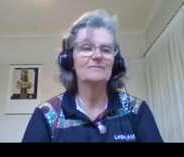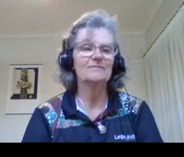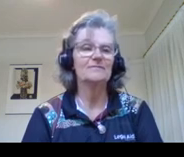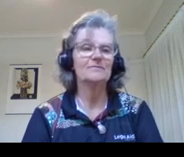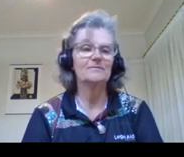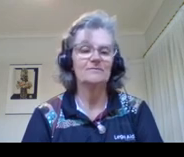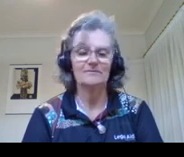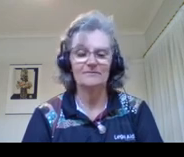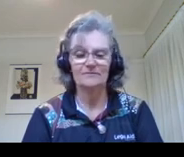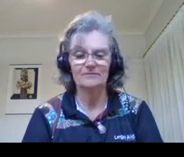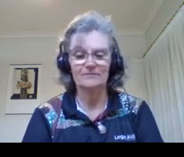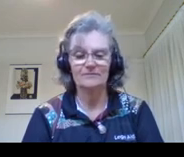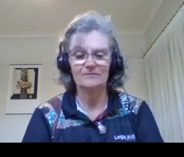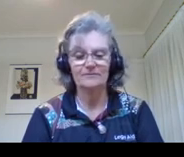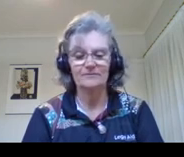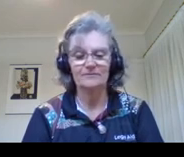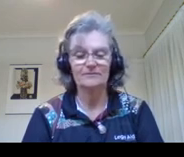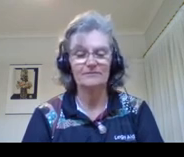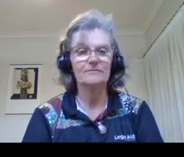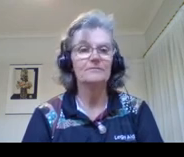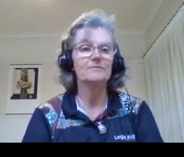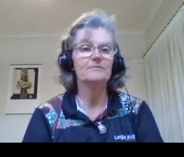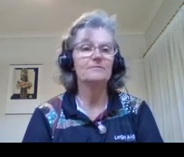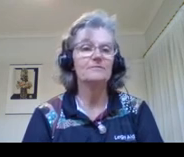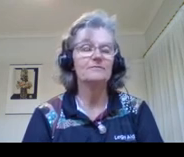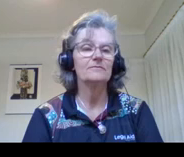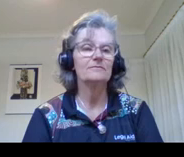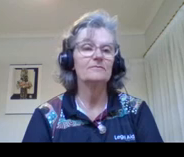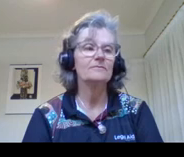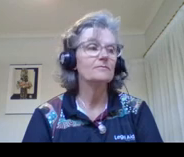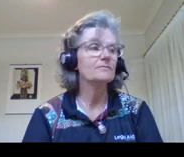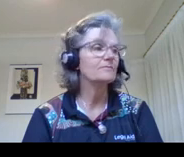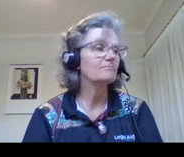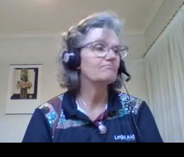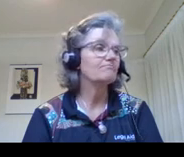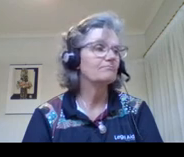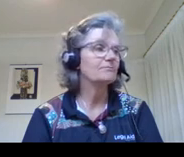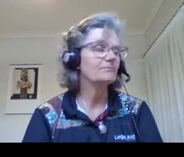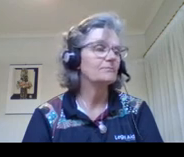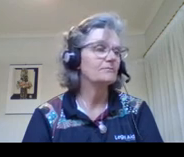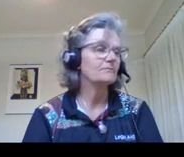I am from better regulation division as part of the department of customer service